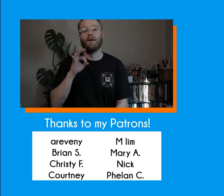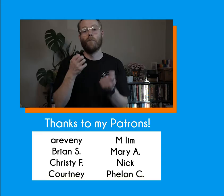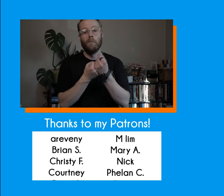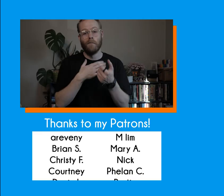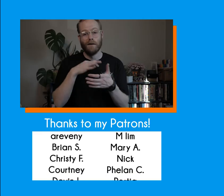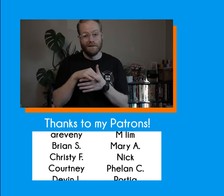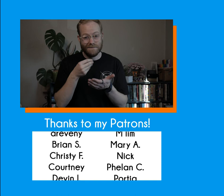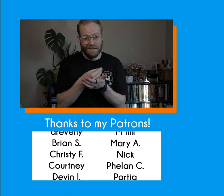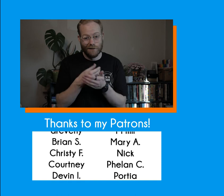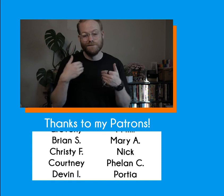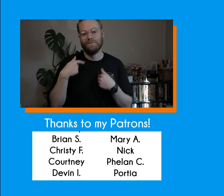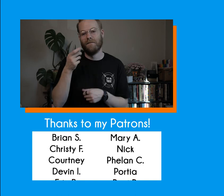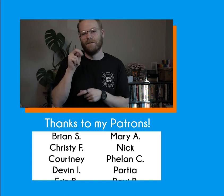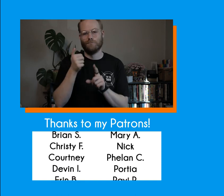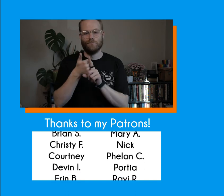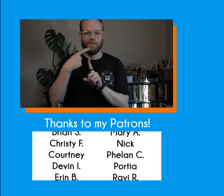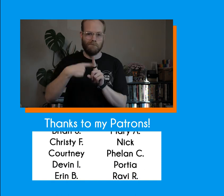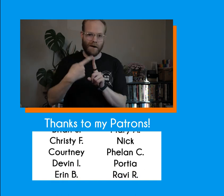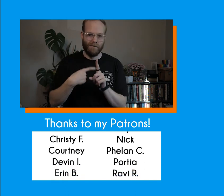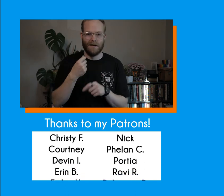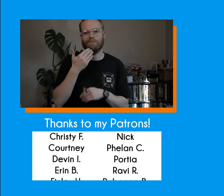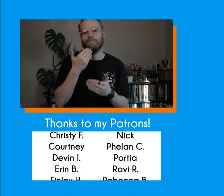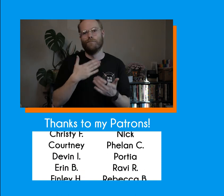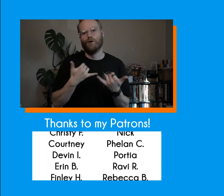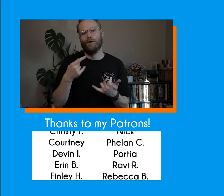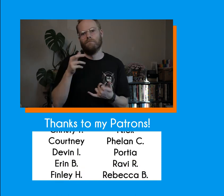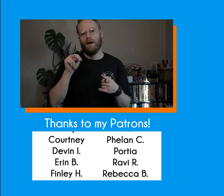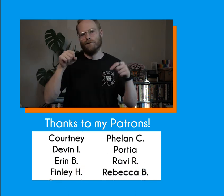If you want to support me, I have Patreon, which is monthly. Thank you to my current Patrons.